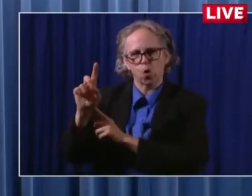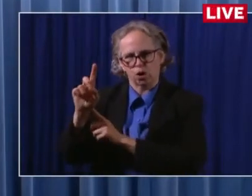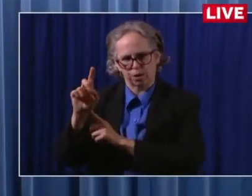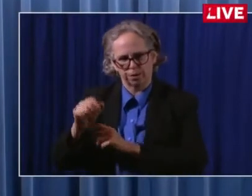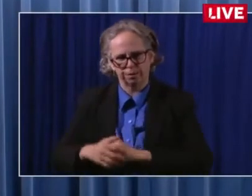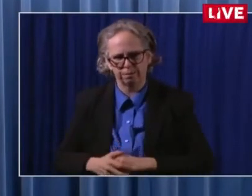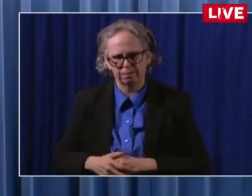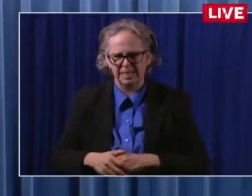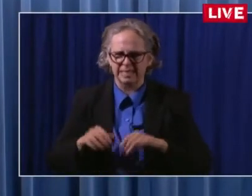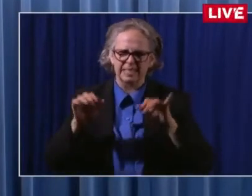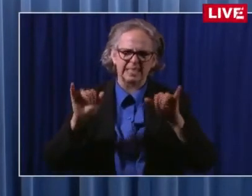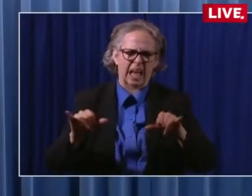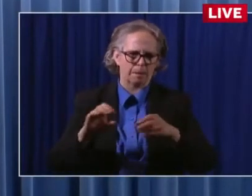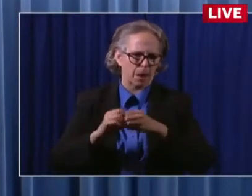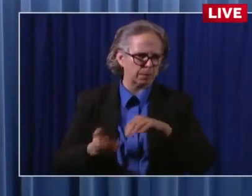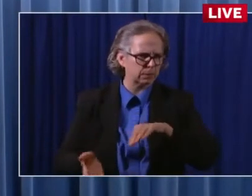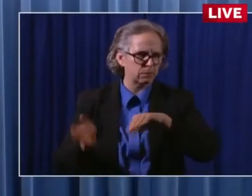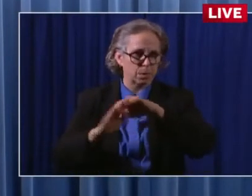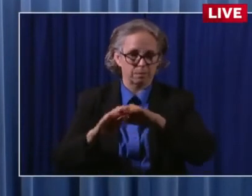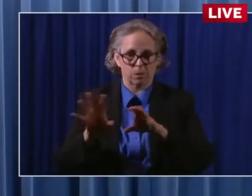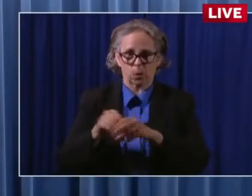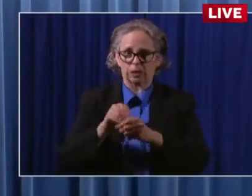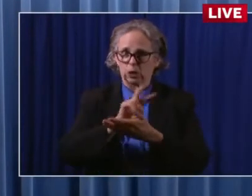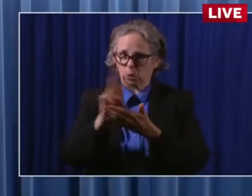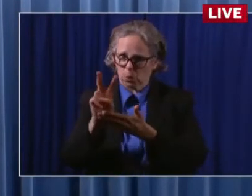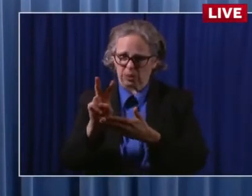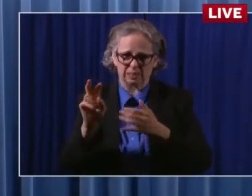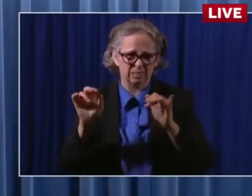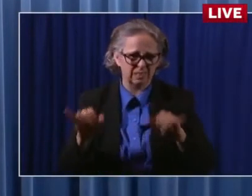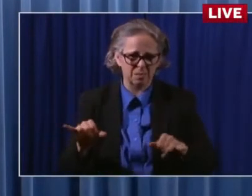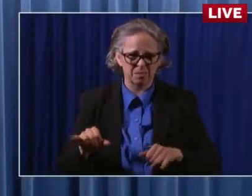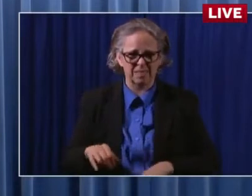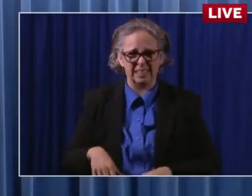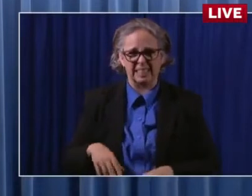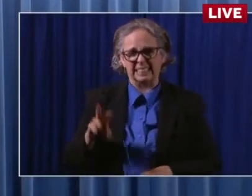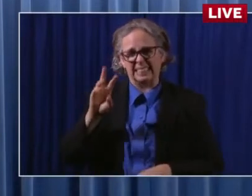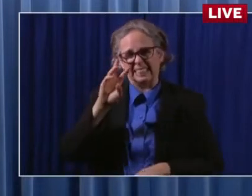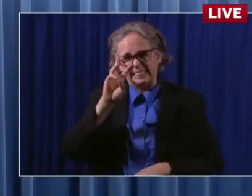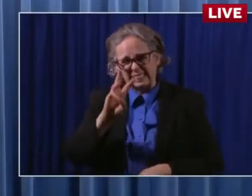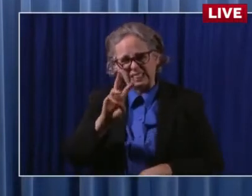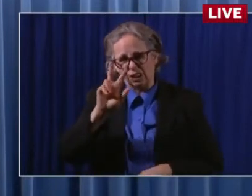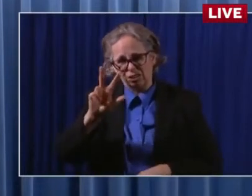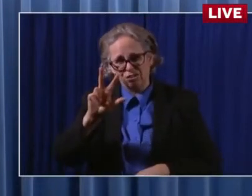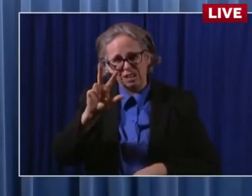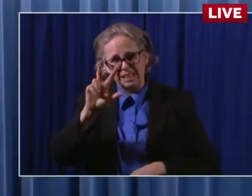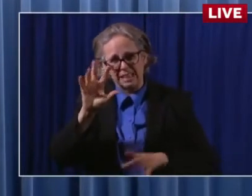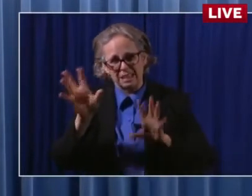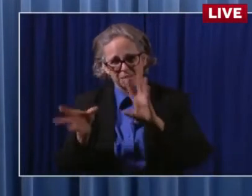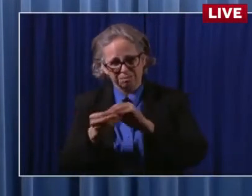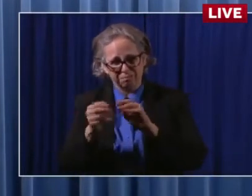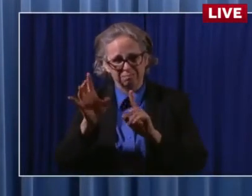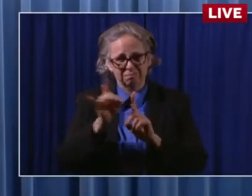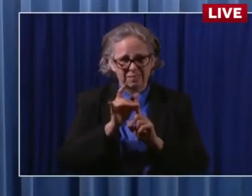WOOD COUNTY DURING THE LAST THREE WEEKS, THE COVID-19 CASES HAVE INCREASED WITH SEVERAL OTHER INDICATORS.